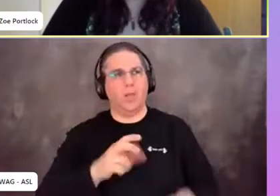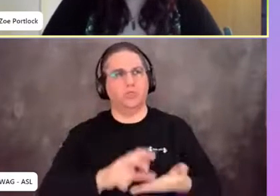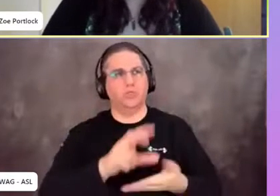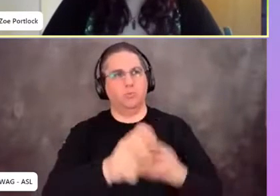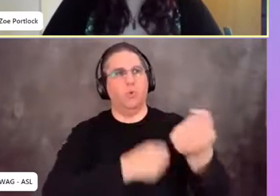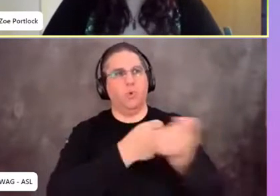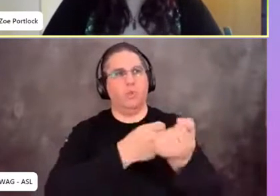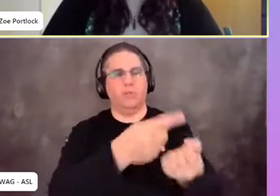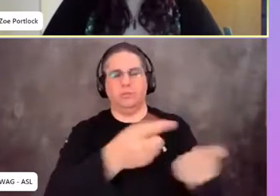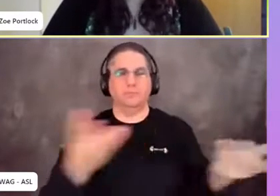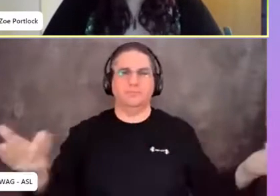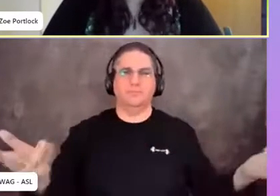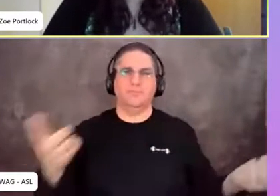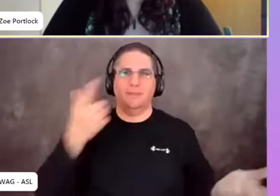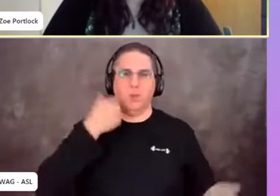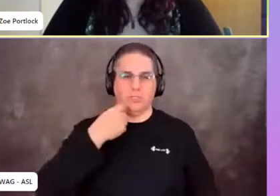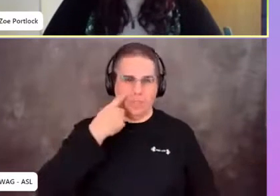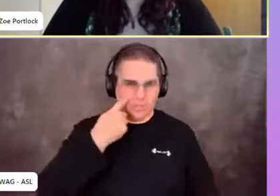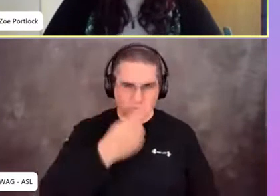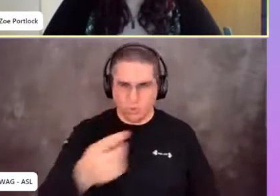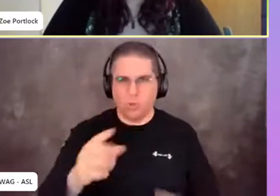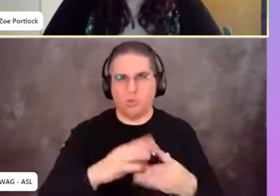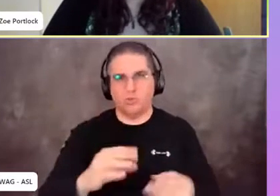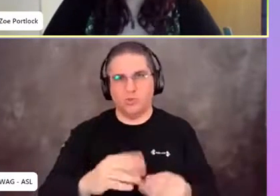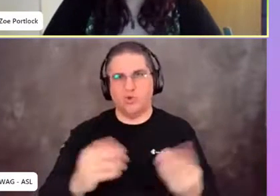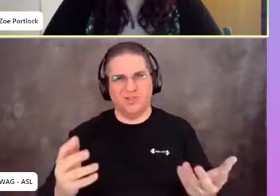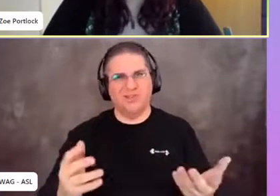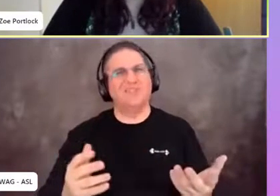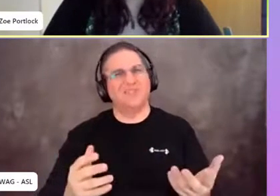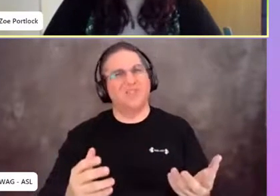and said I want to be your foremost sponsor, let's put